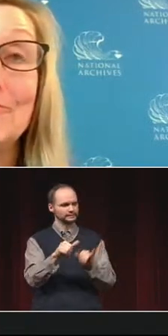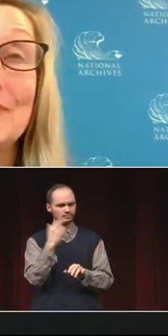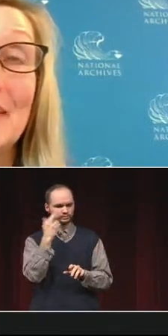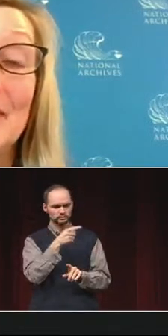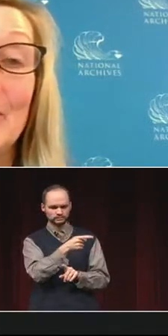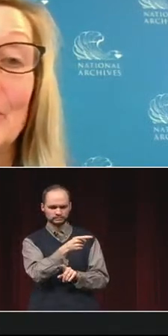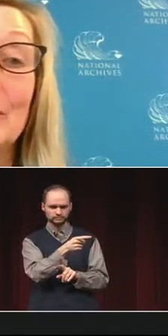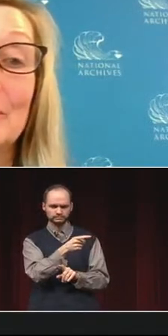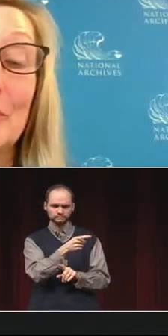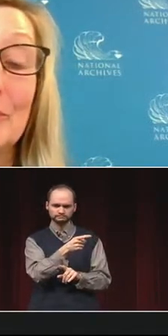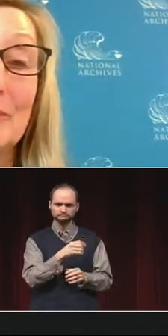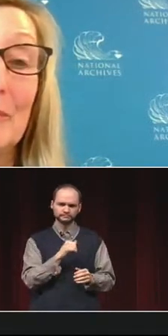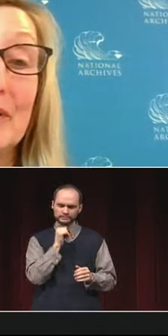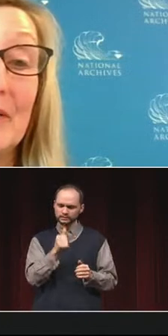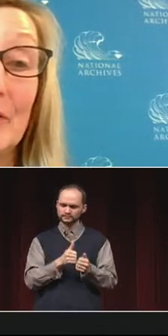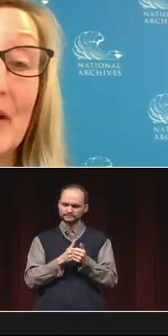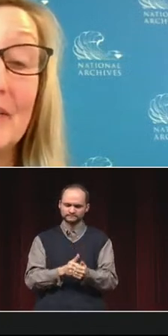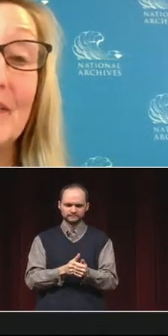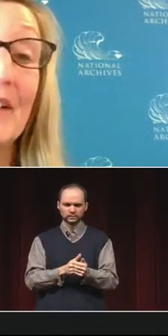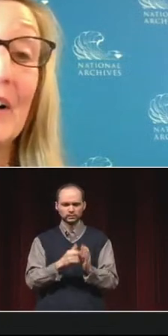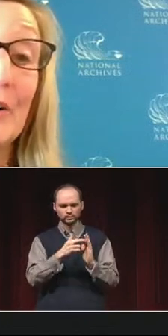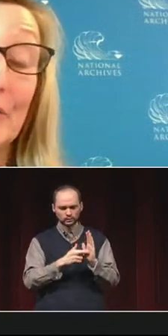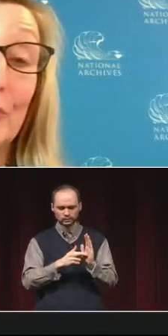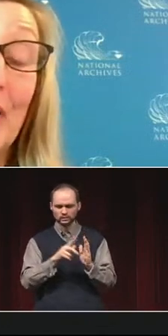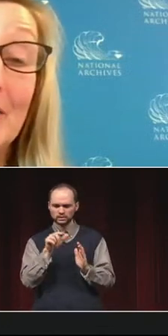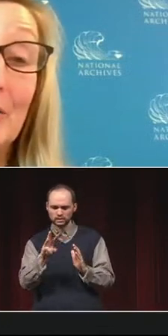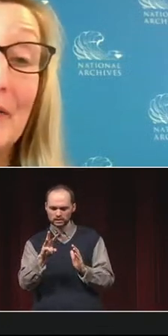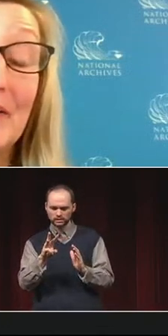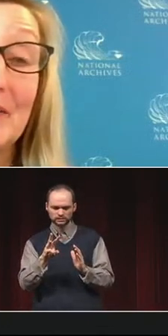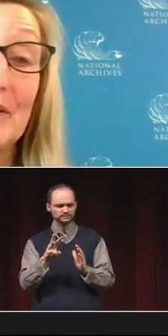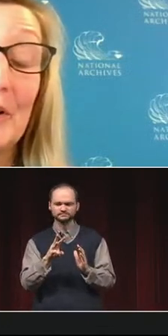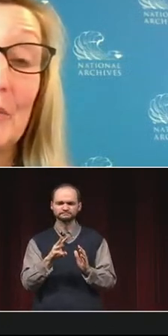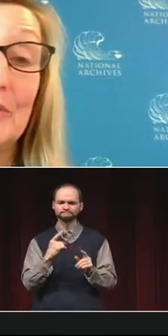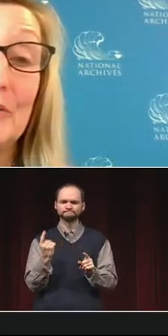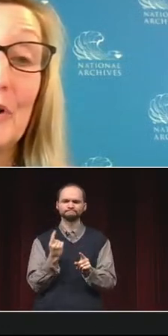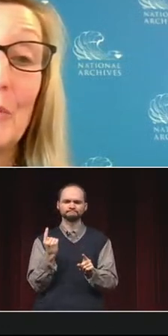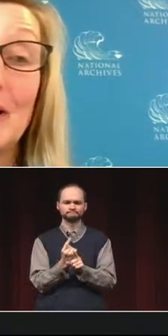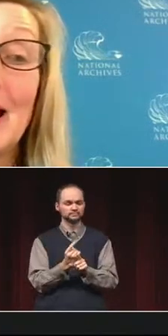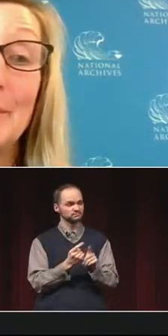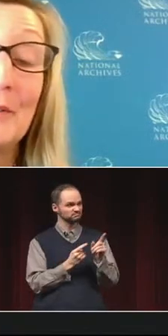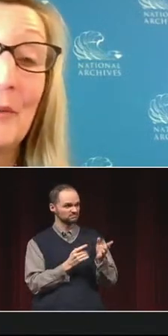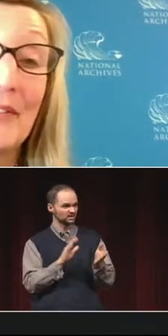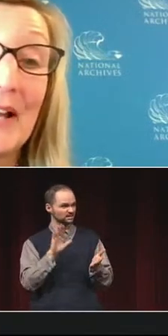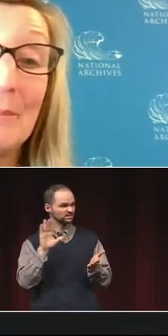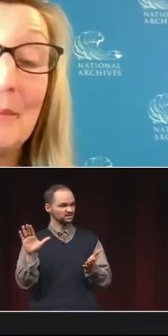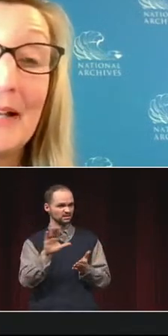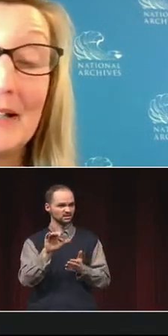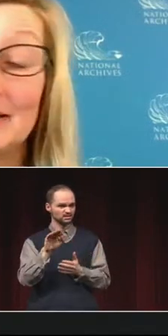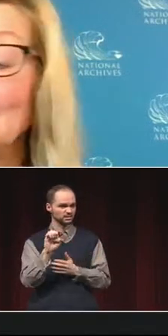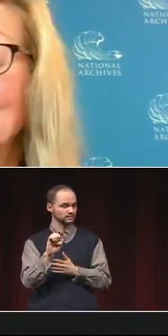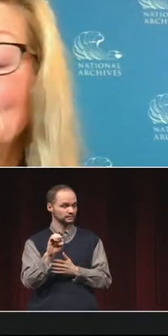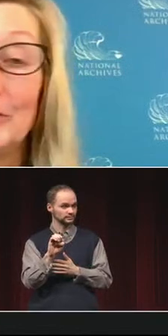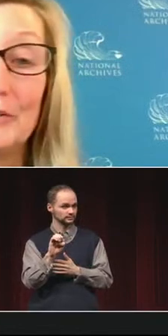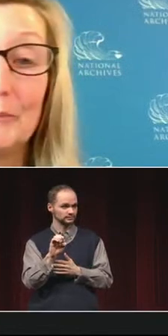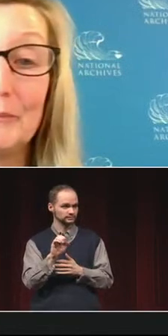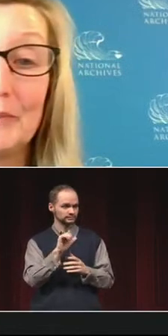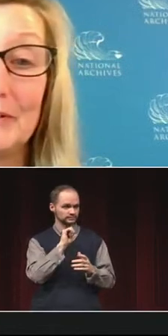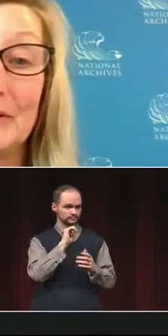Did their cases not go to trial? Do you know what happened with them?